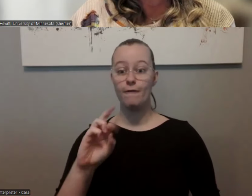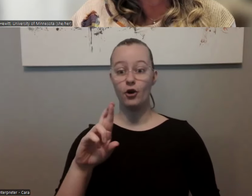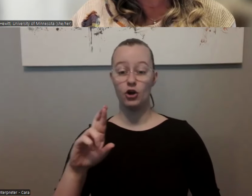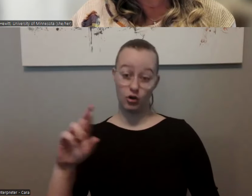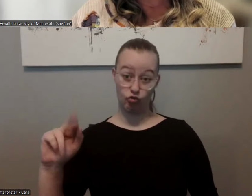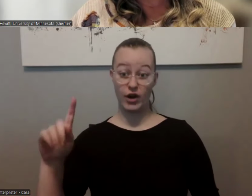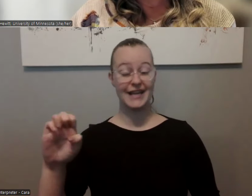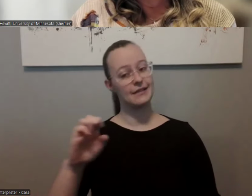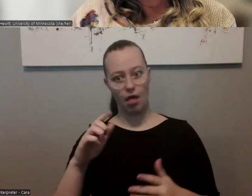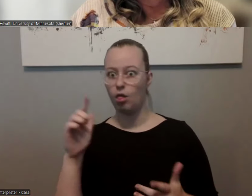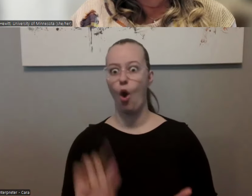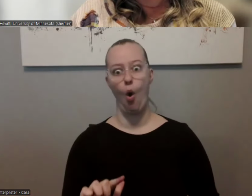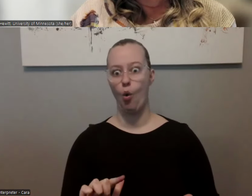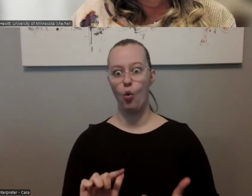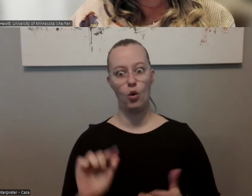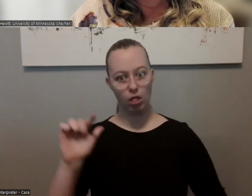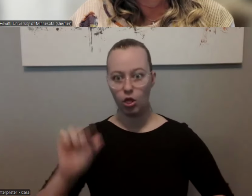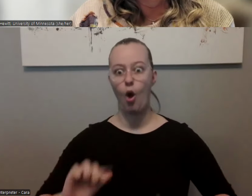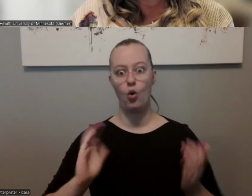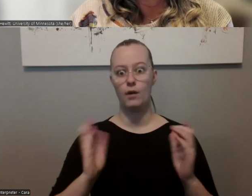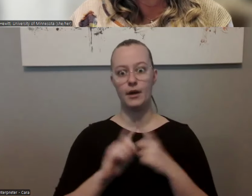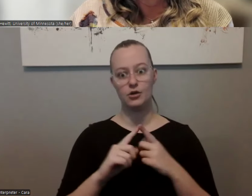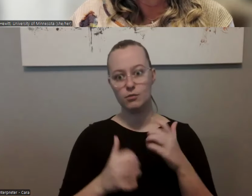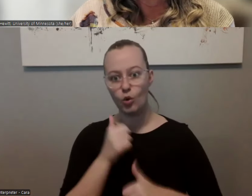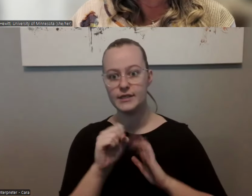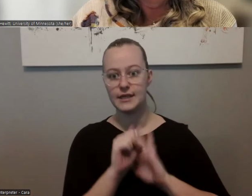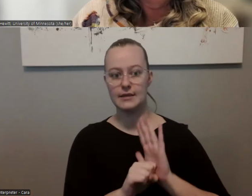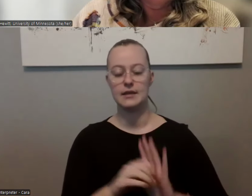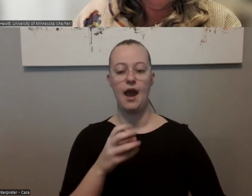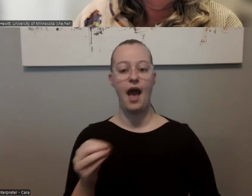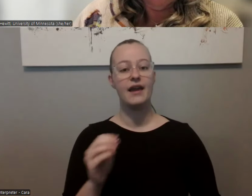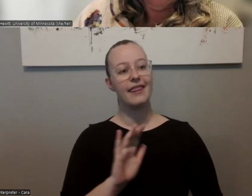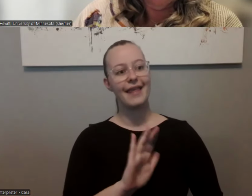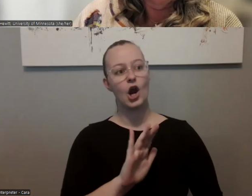compared to most states, but their percentage